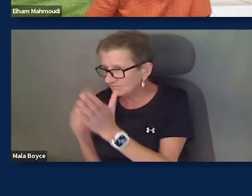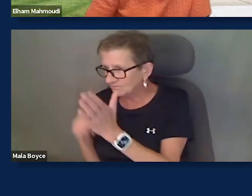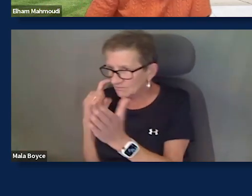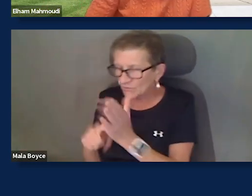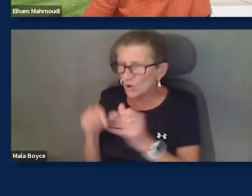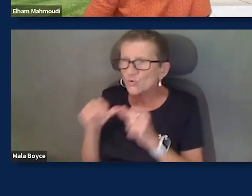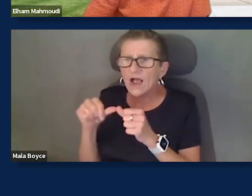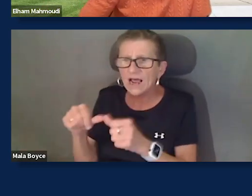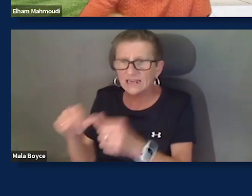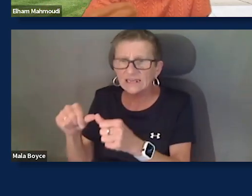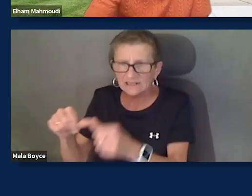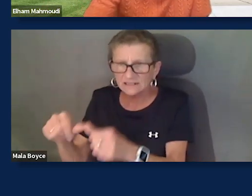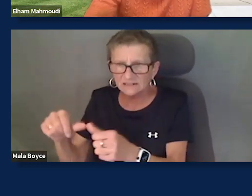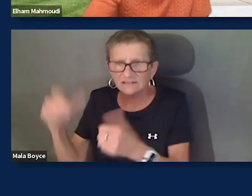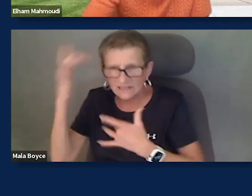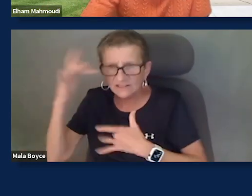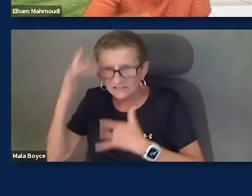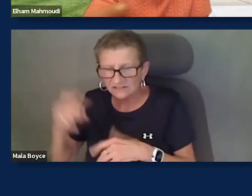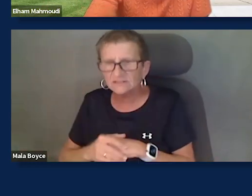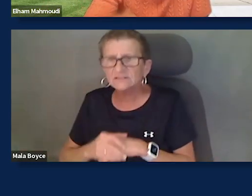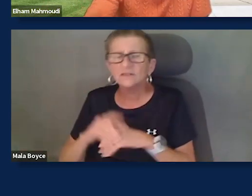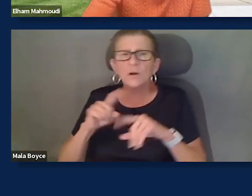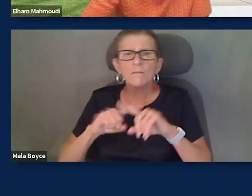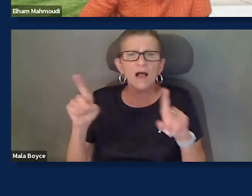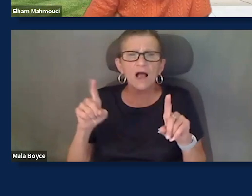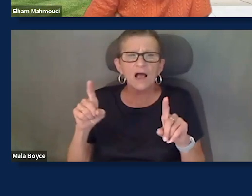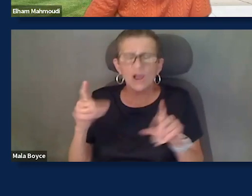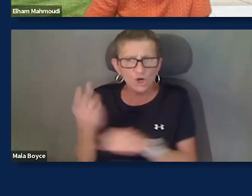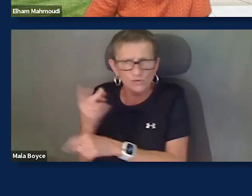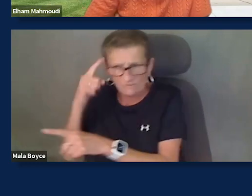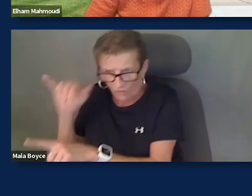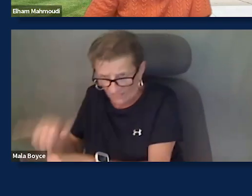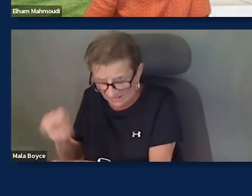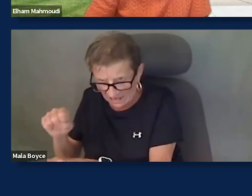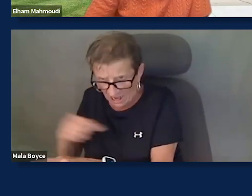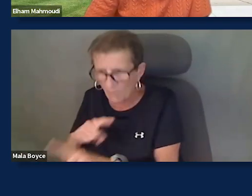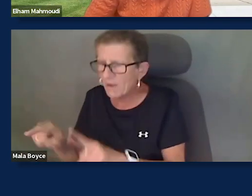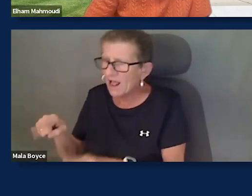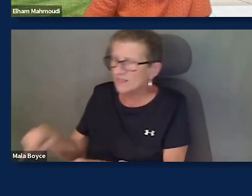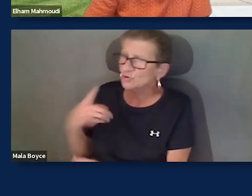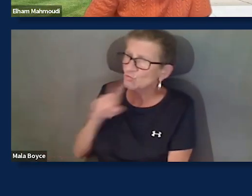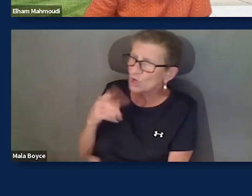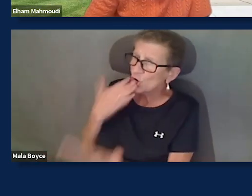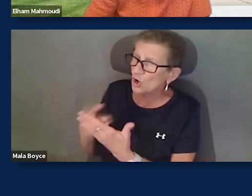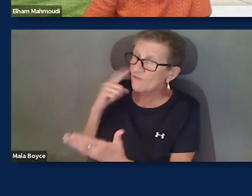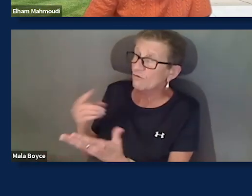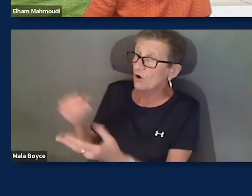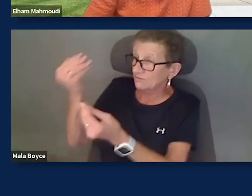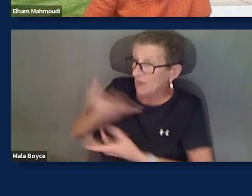But they don't include a good indicator for socioeconomic status.